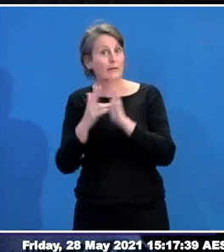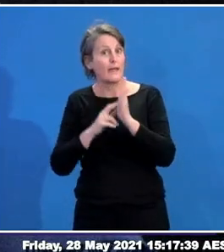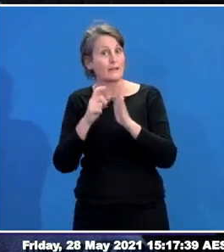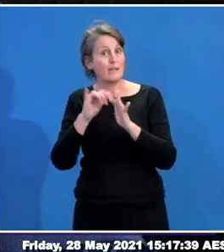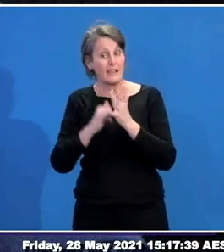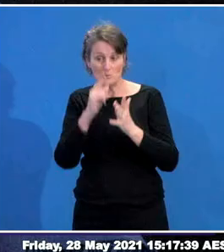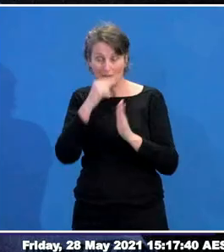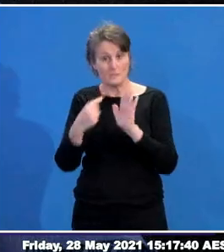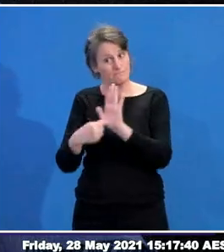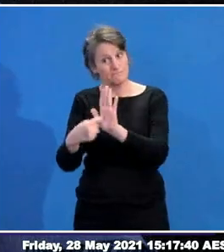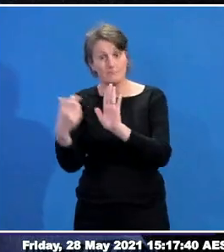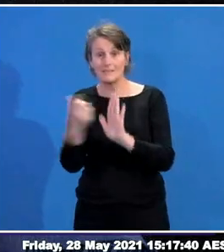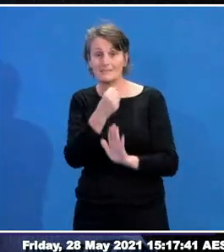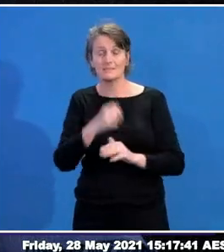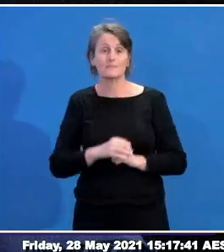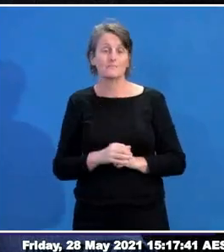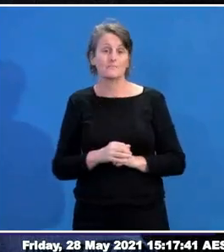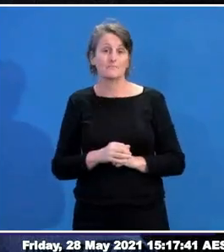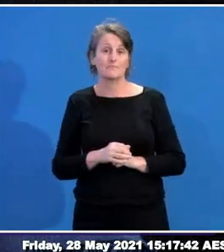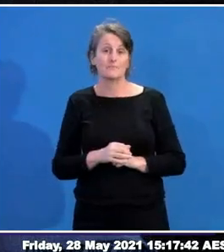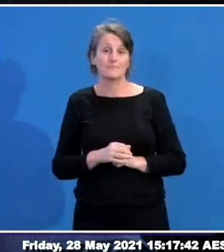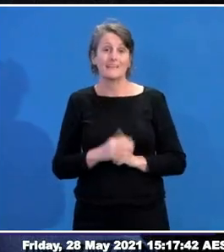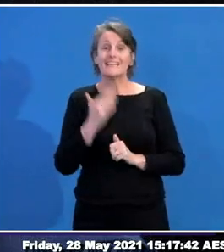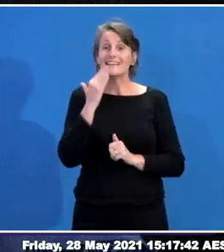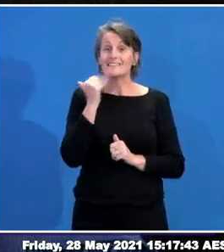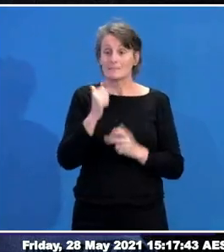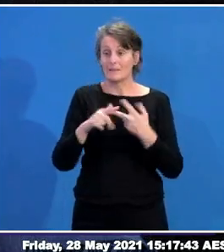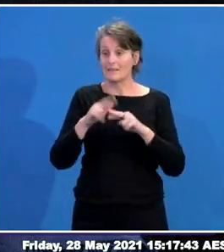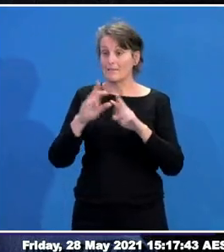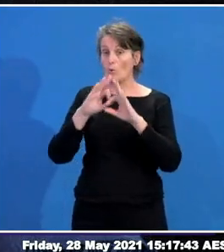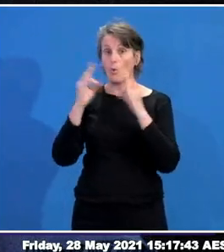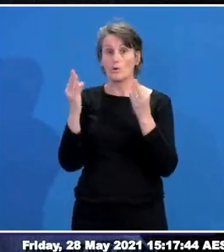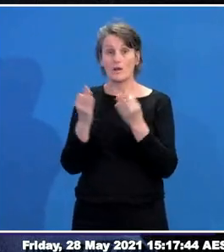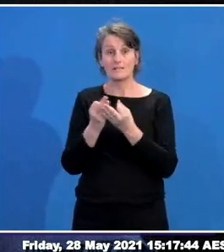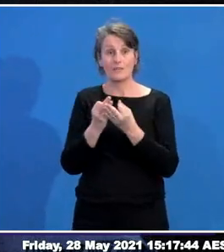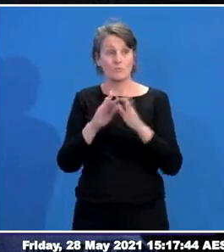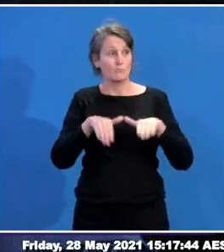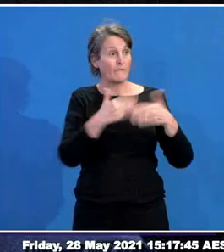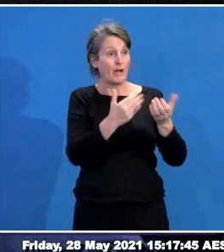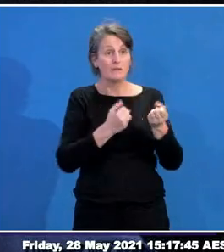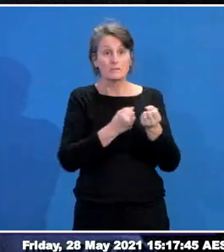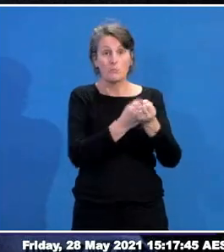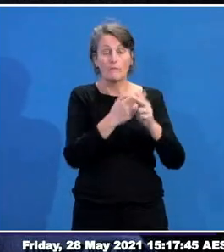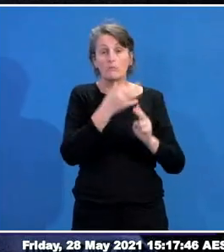We may, even for transition providers, given that the Code of Conduct sets